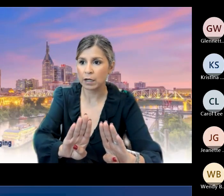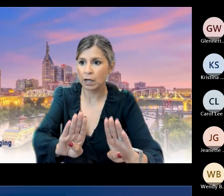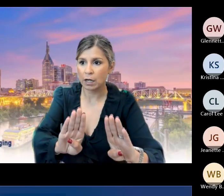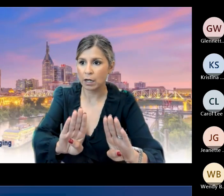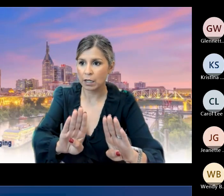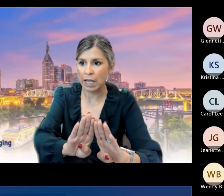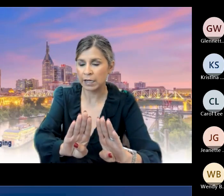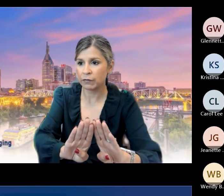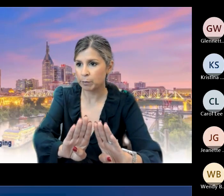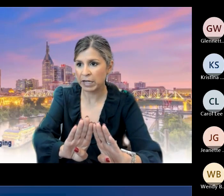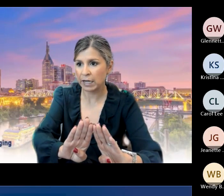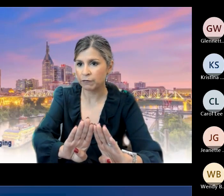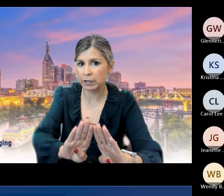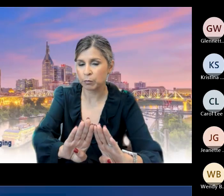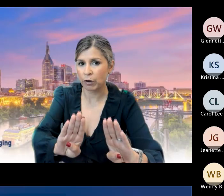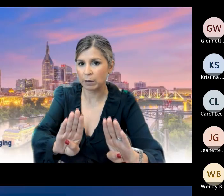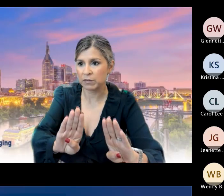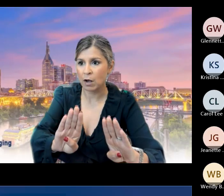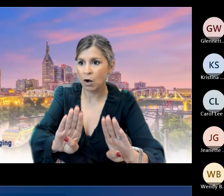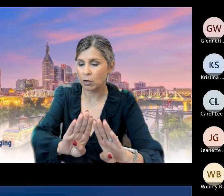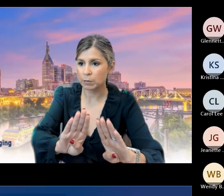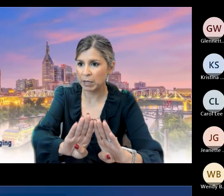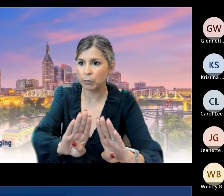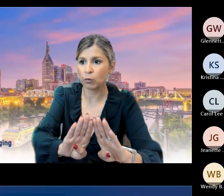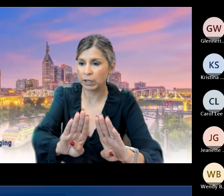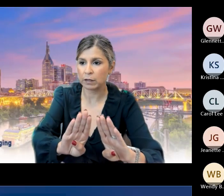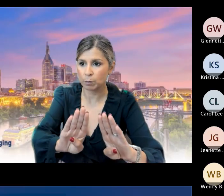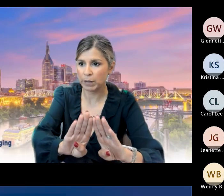Medicaid funded programs, people with people who,